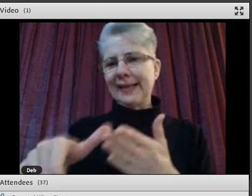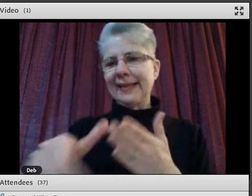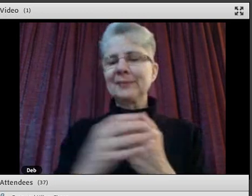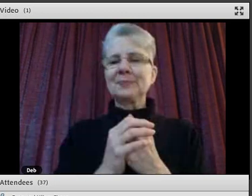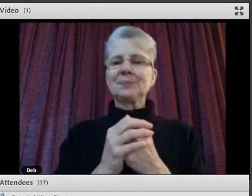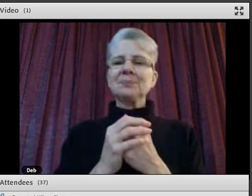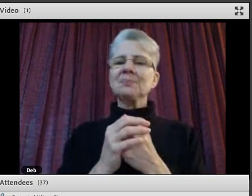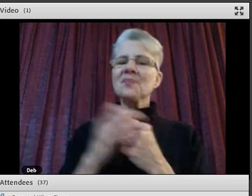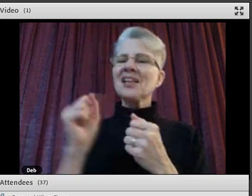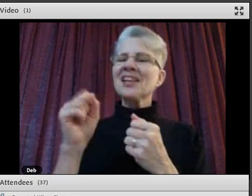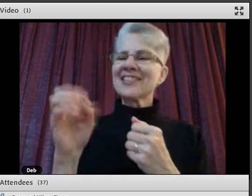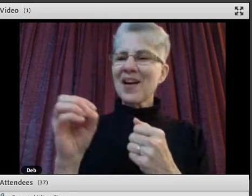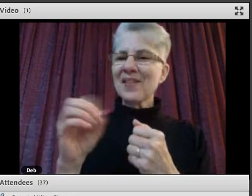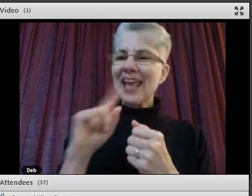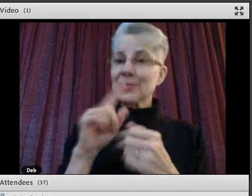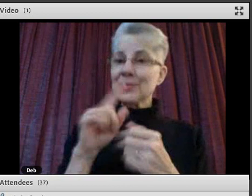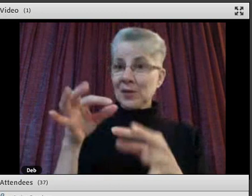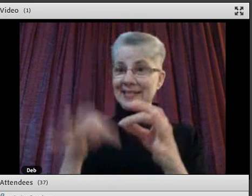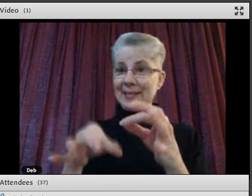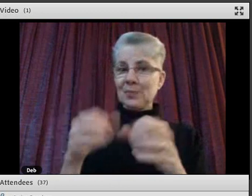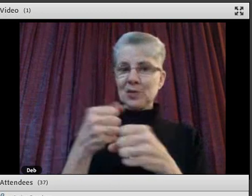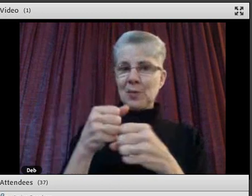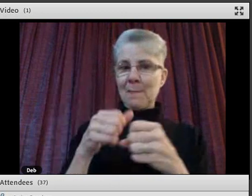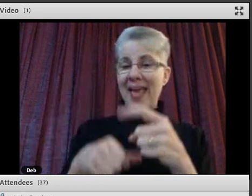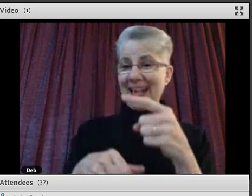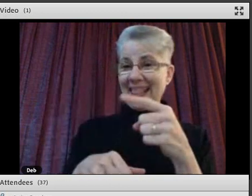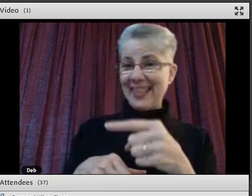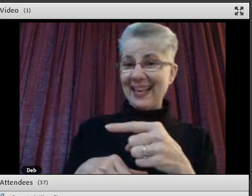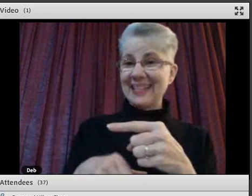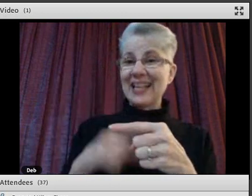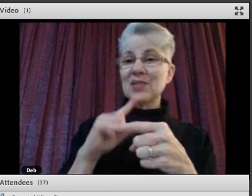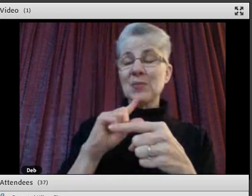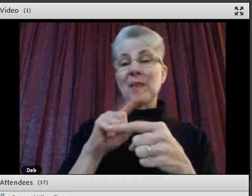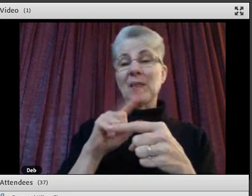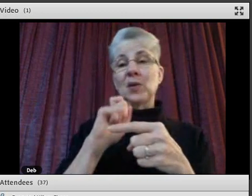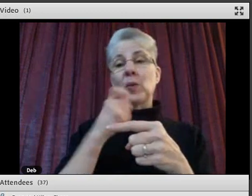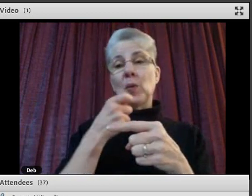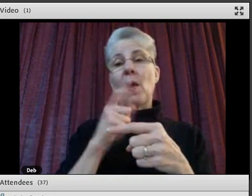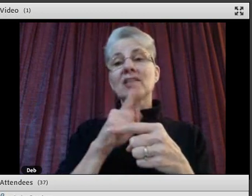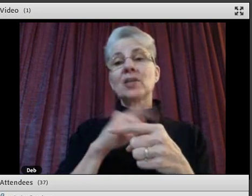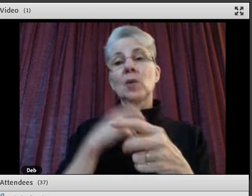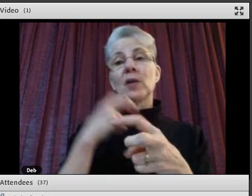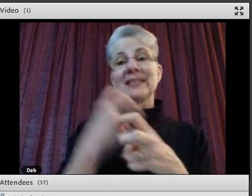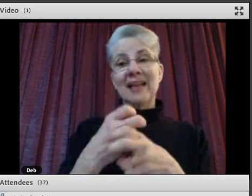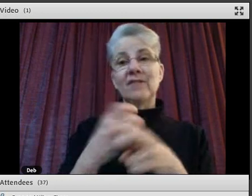It's pretty simple to make these, and it's really cool. It's actually pretty tough to find a balance